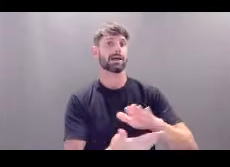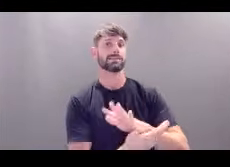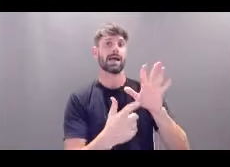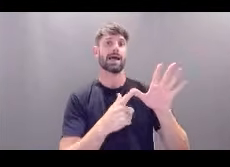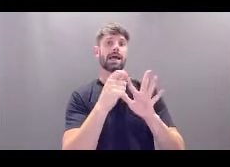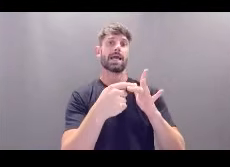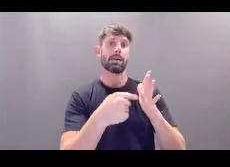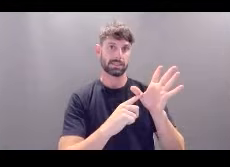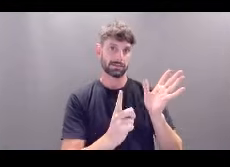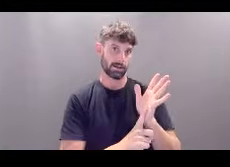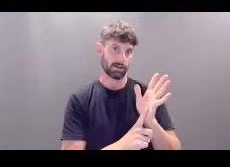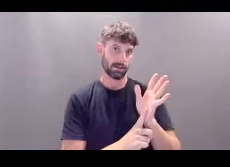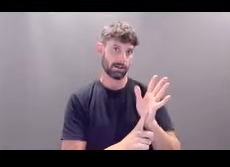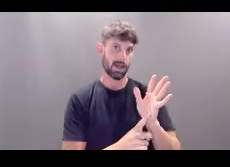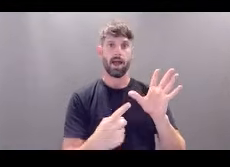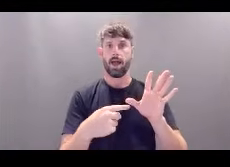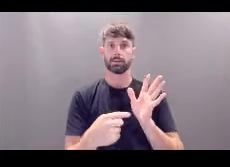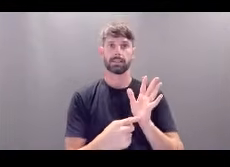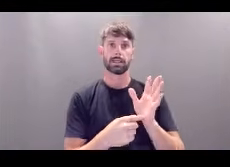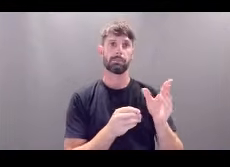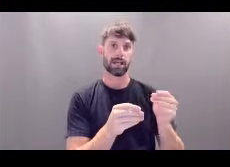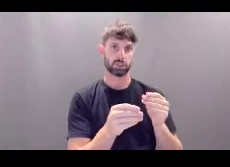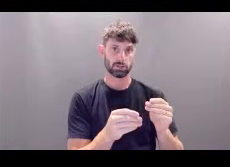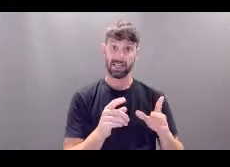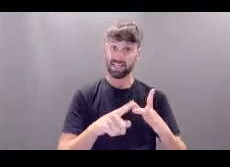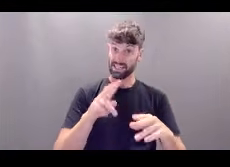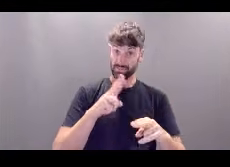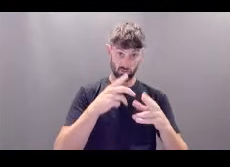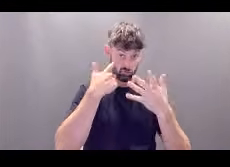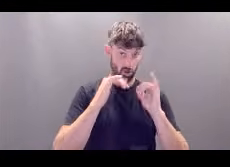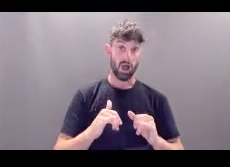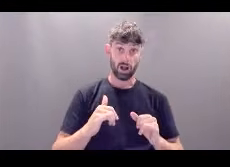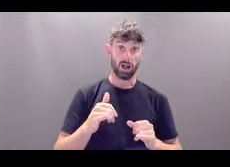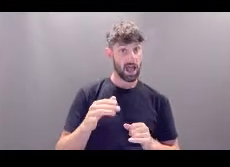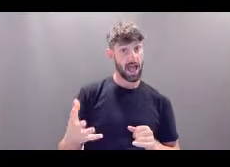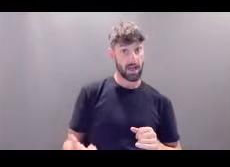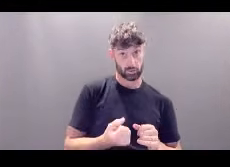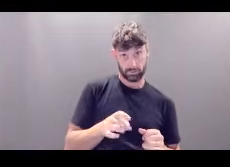And if a trial has a cost, participants can also ask